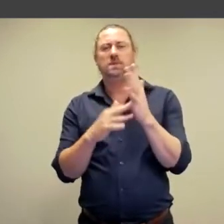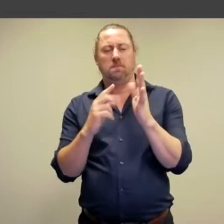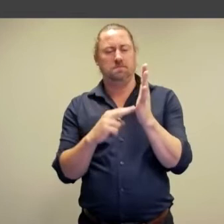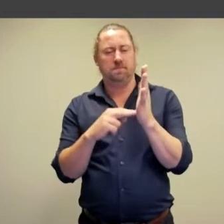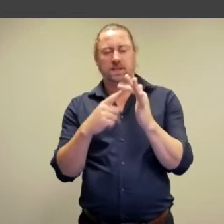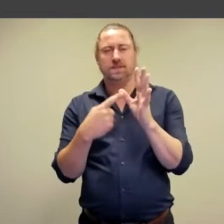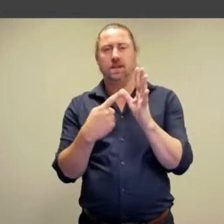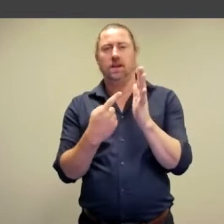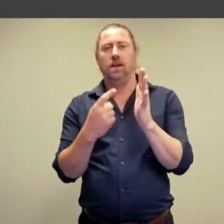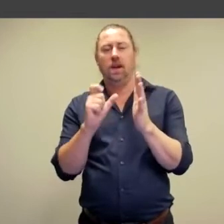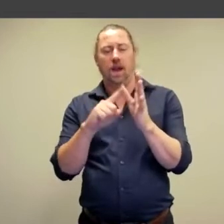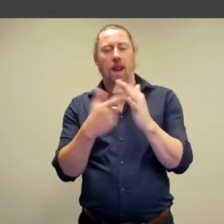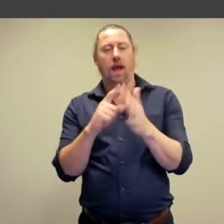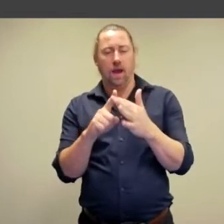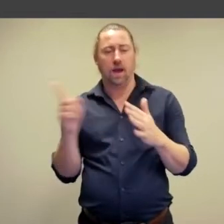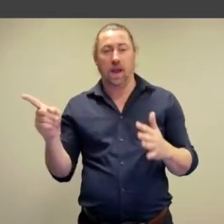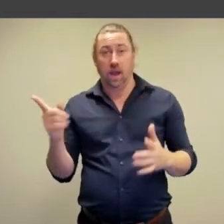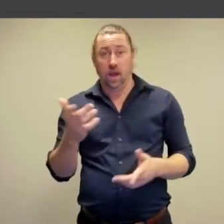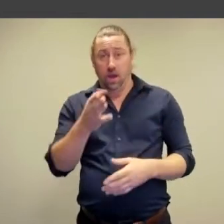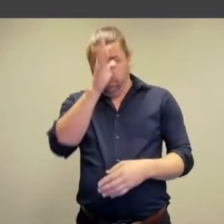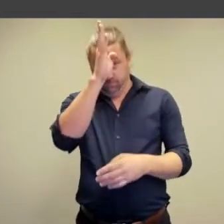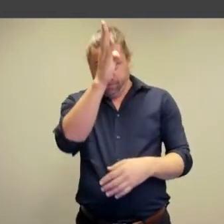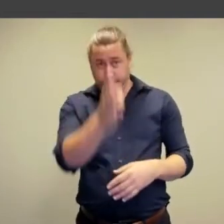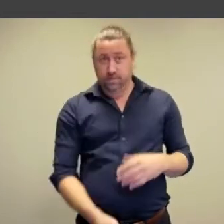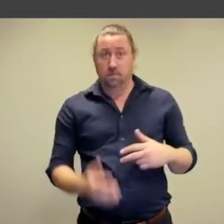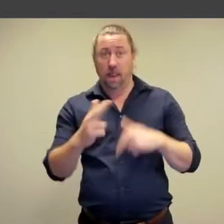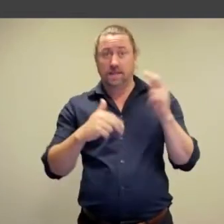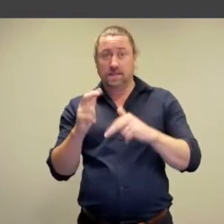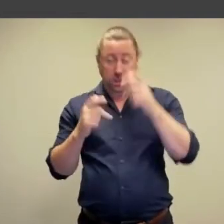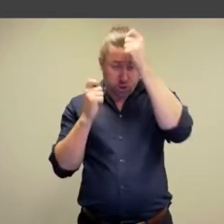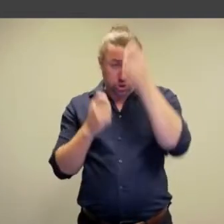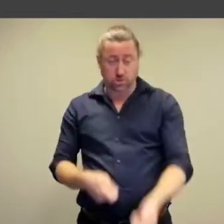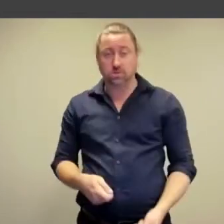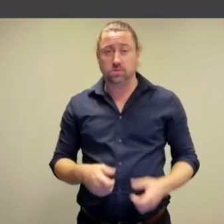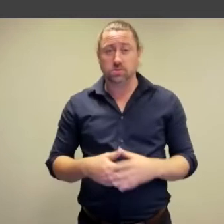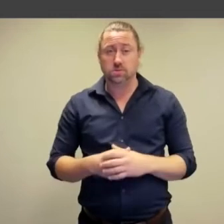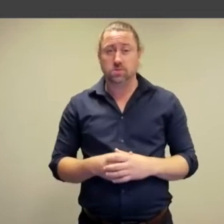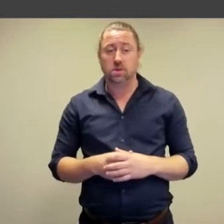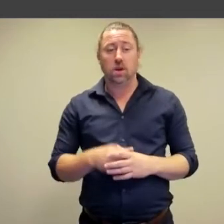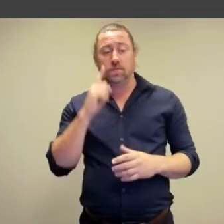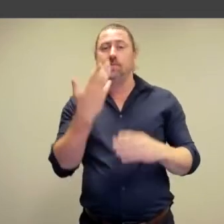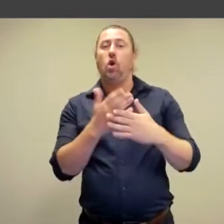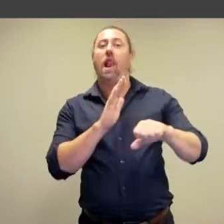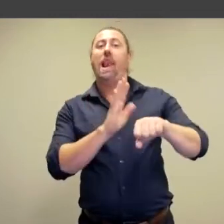cut through a building. He has also, if you